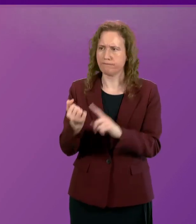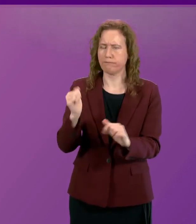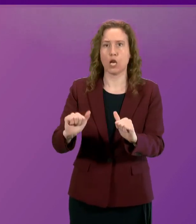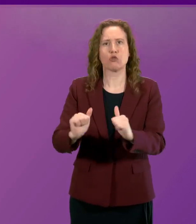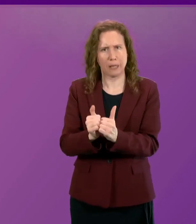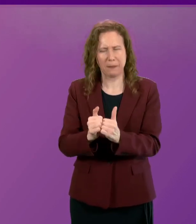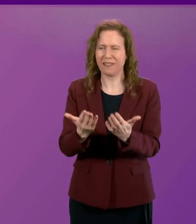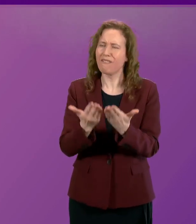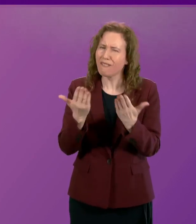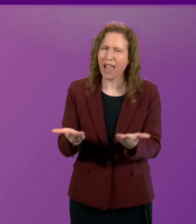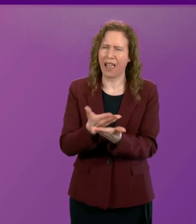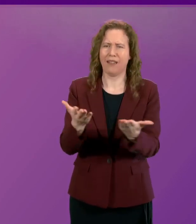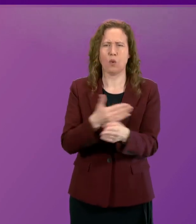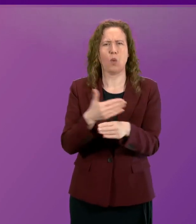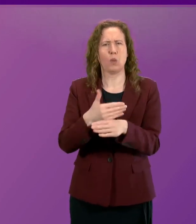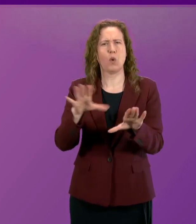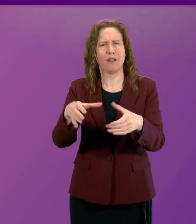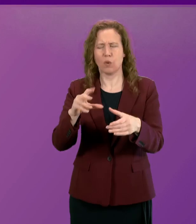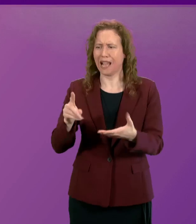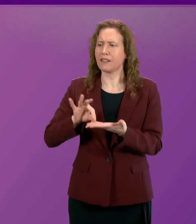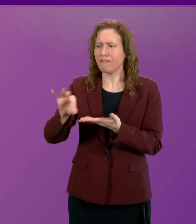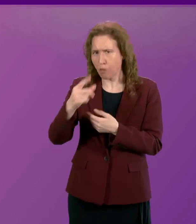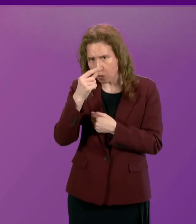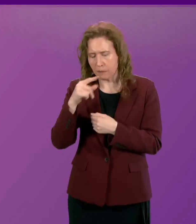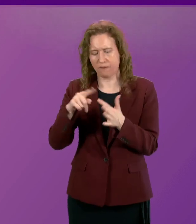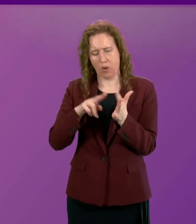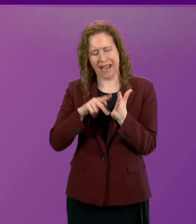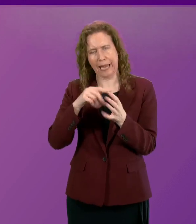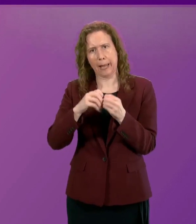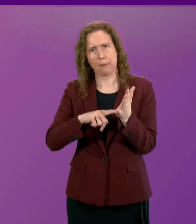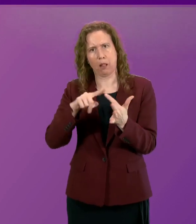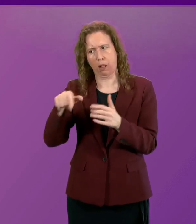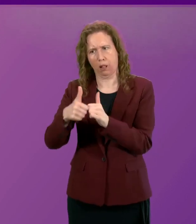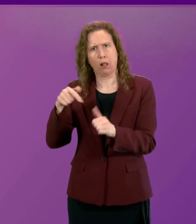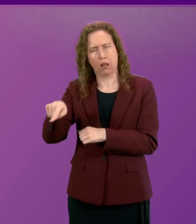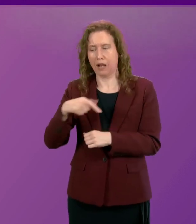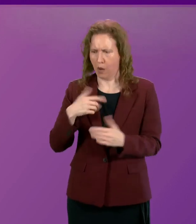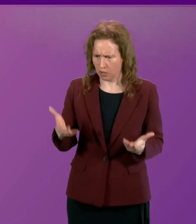is fair for the workforce and affordable for Enable. I would encourage that to be the case.